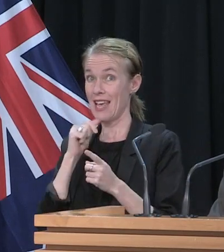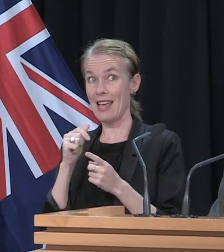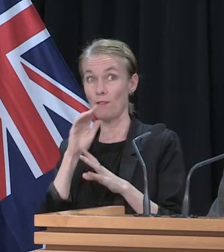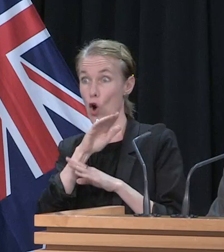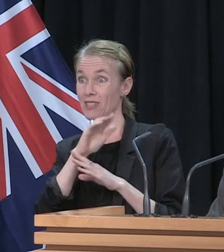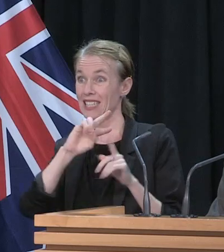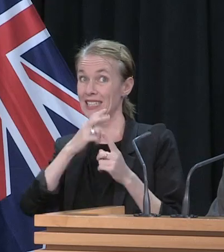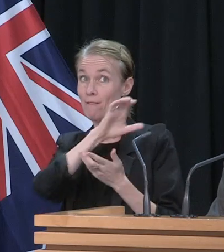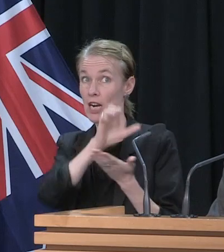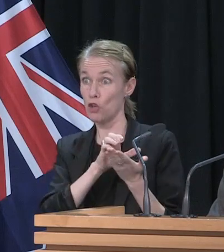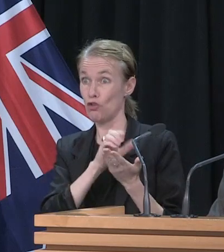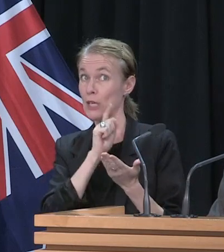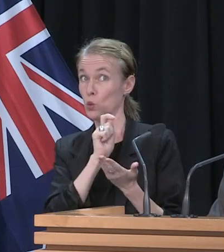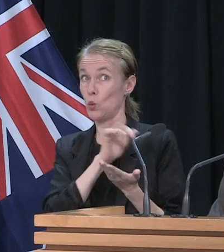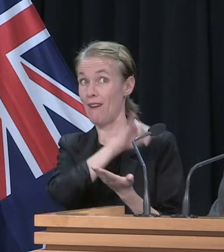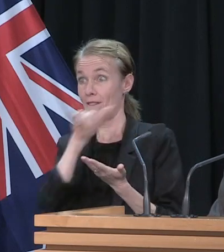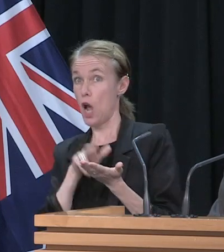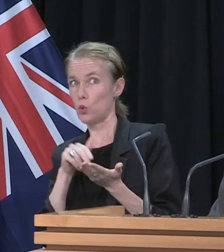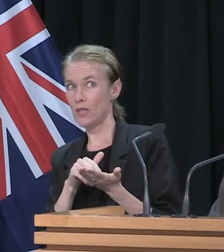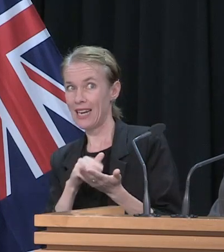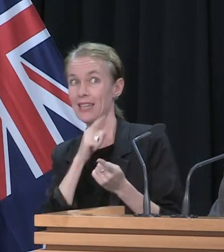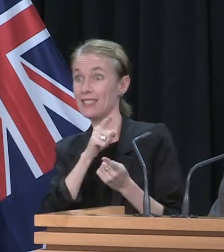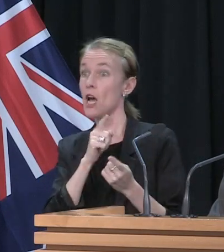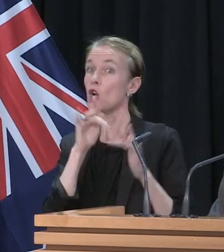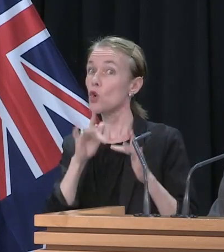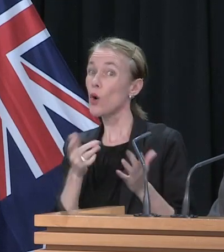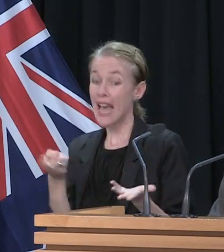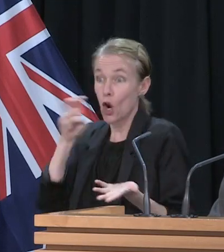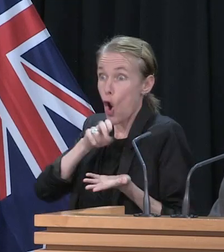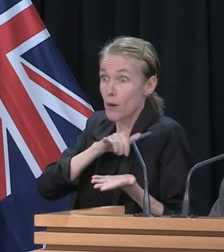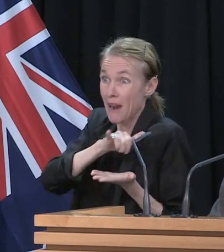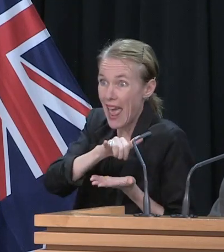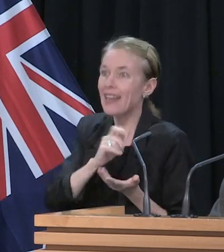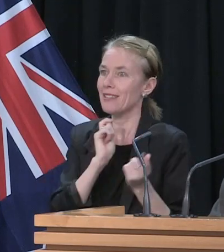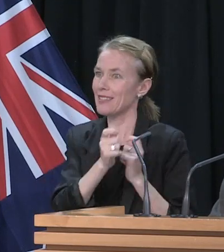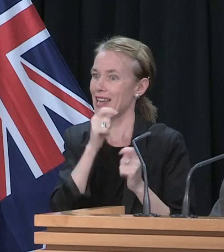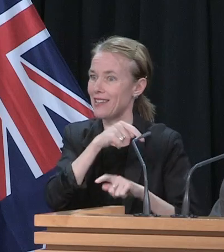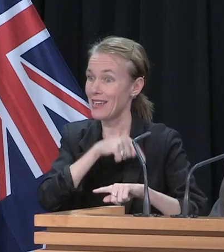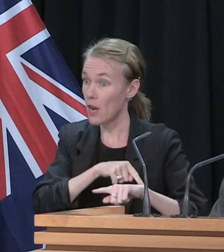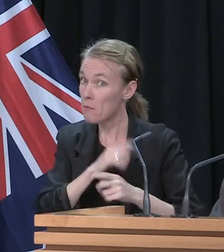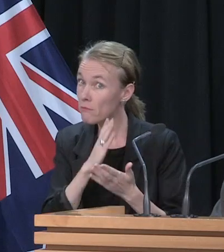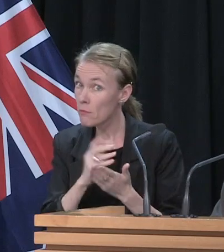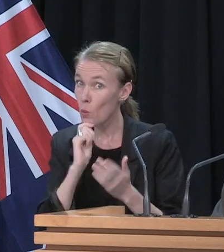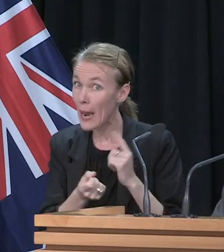on a plane to come to New Zealand, work being done on that. Have we had an update on that? And also an update on